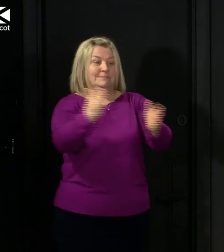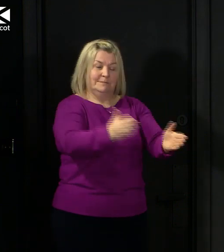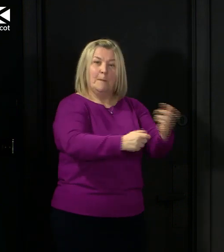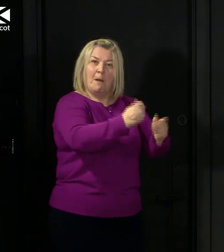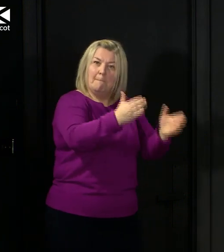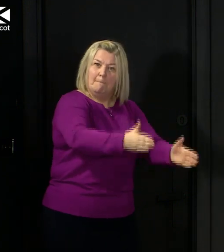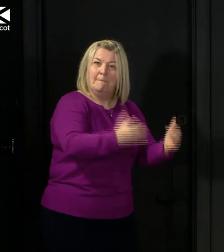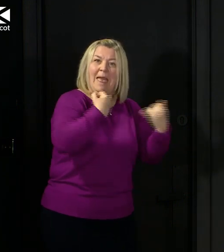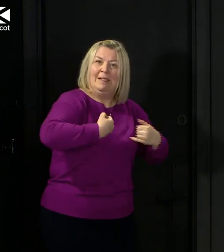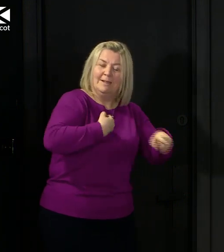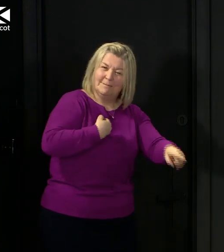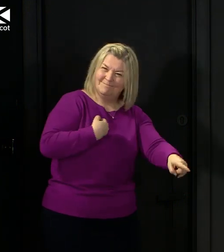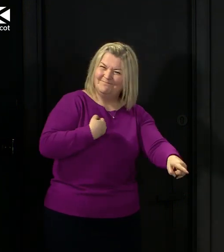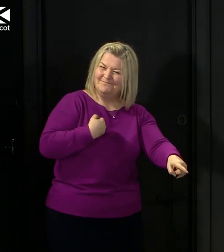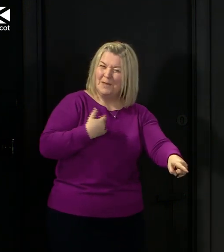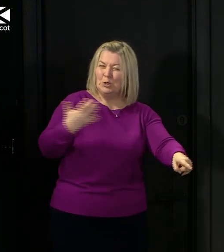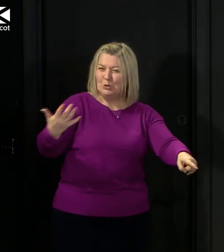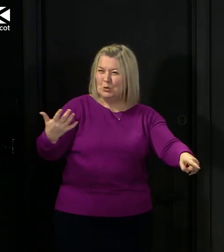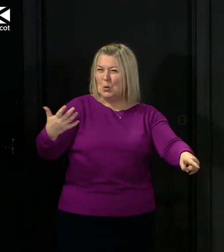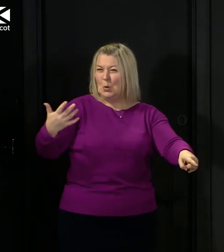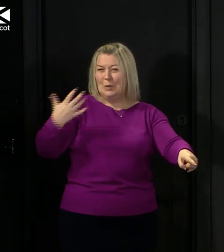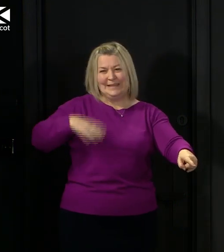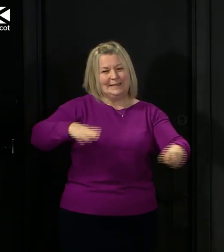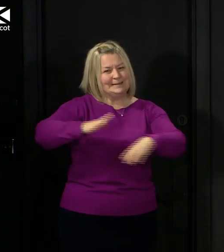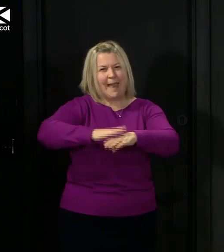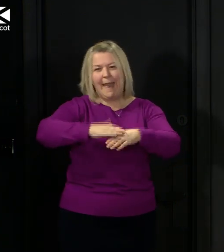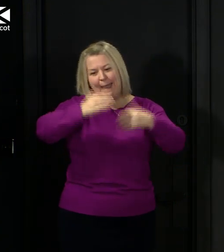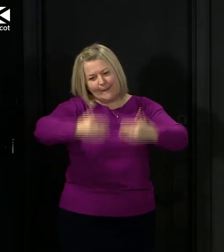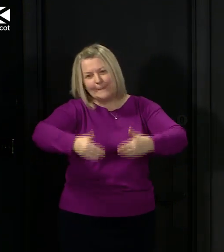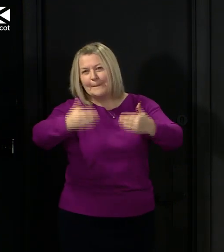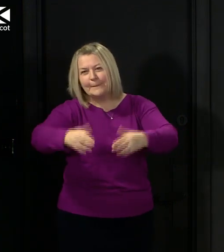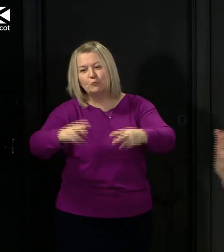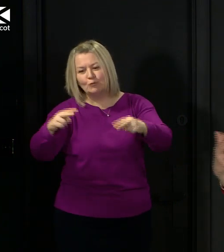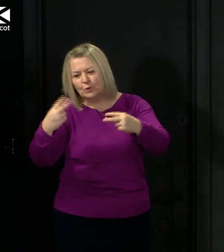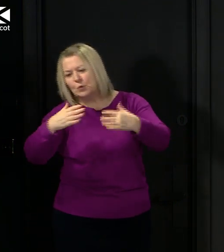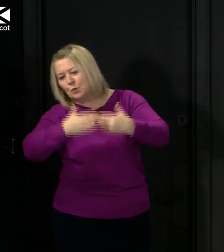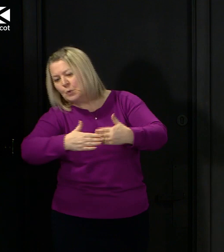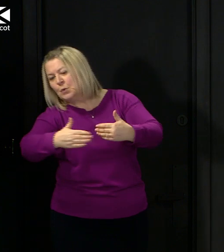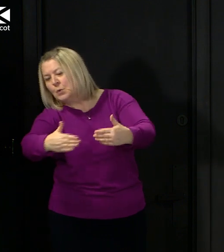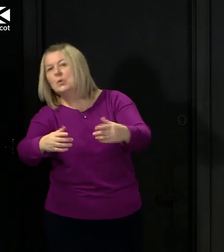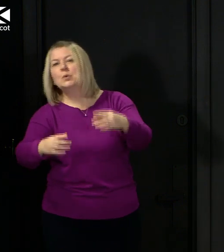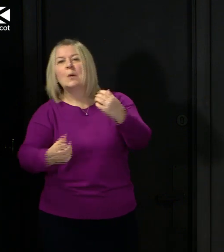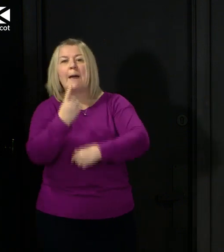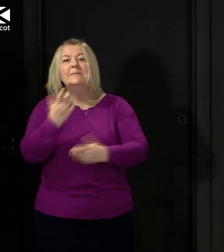the impact and the effectiveness of them, and that is why the review date around Easter